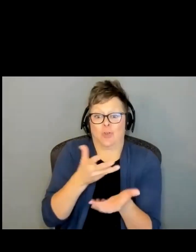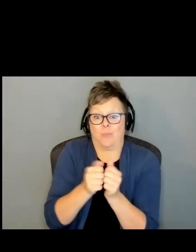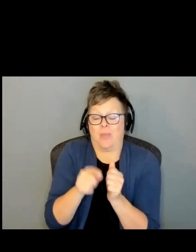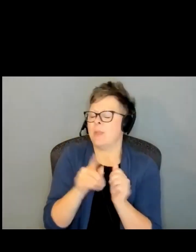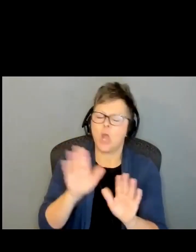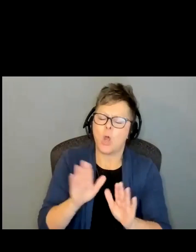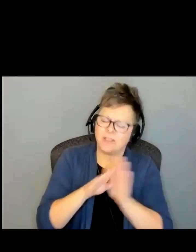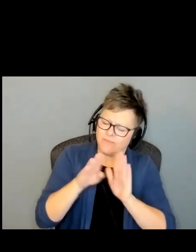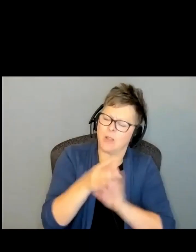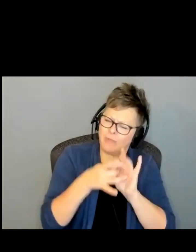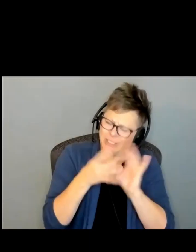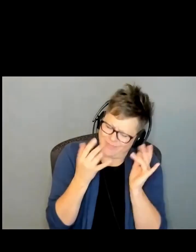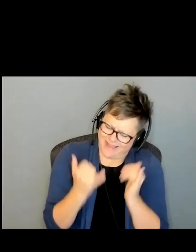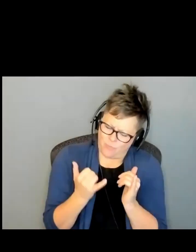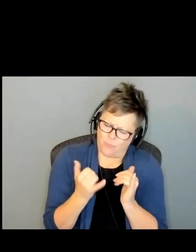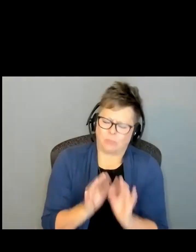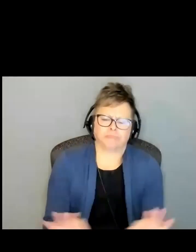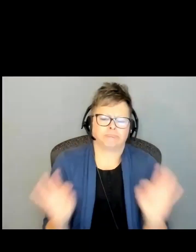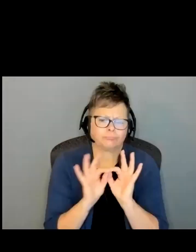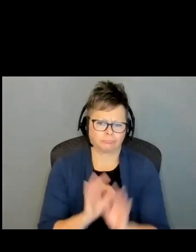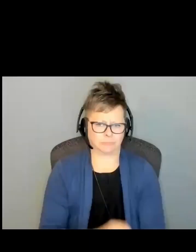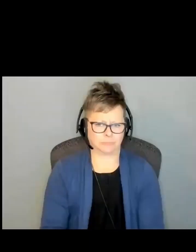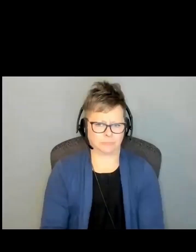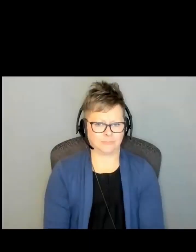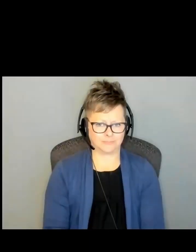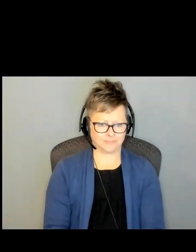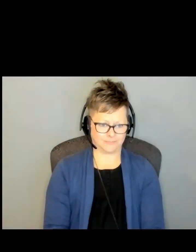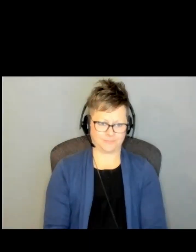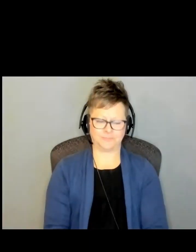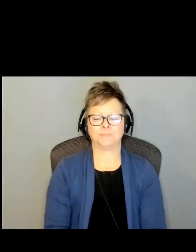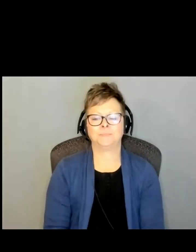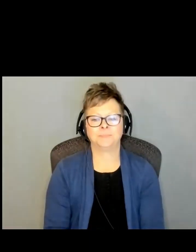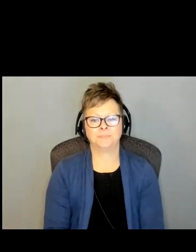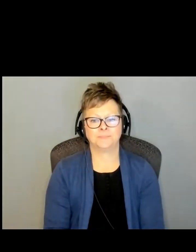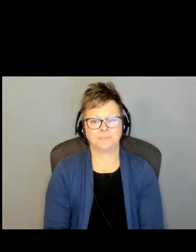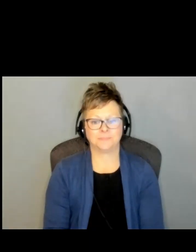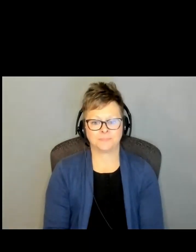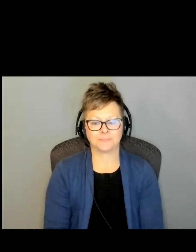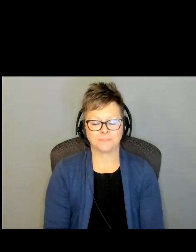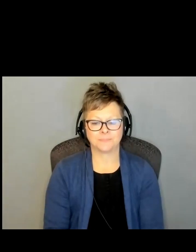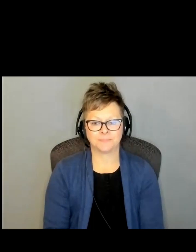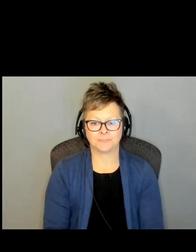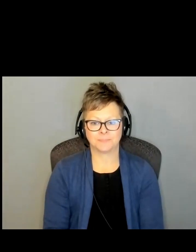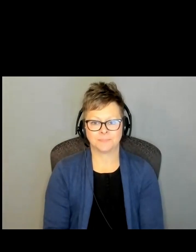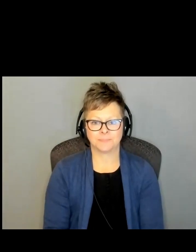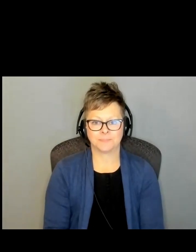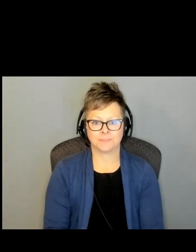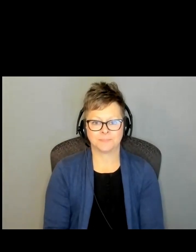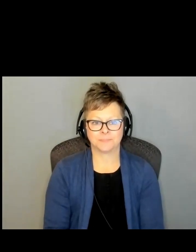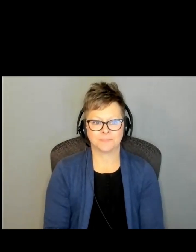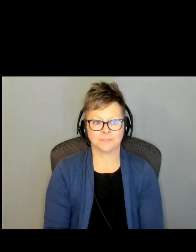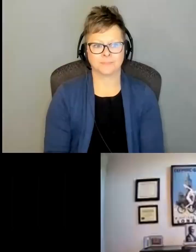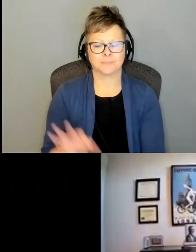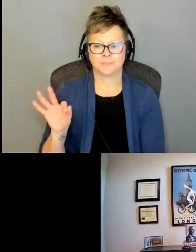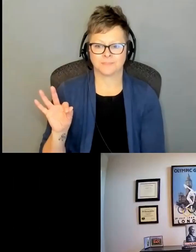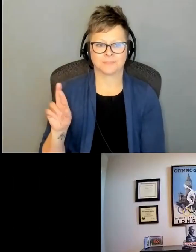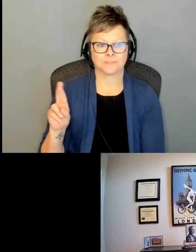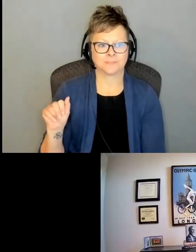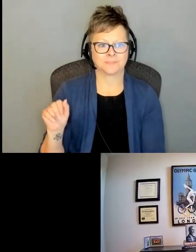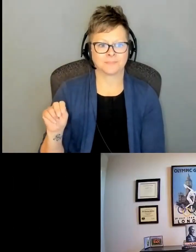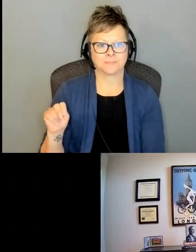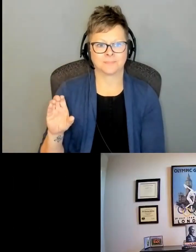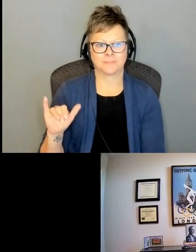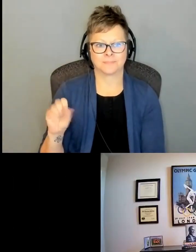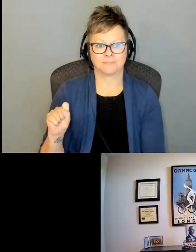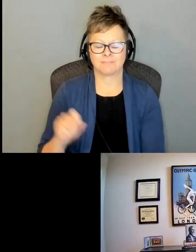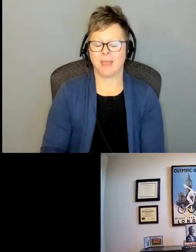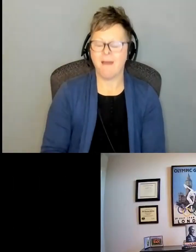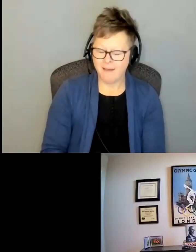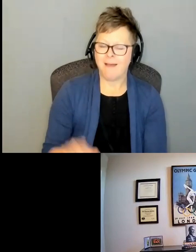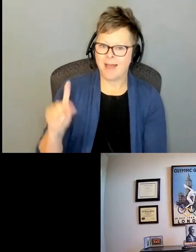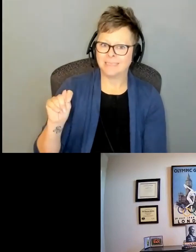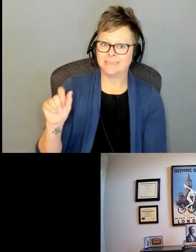Taryn that sounded like a total summary of all of it.